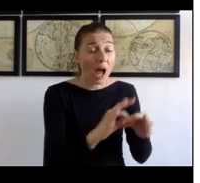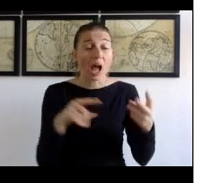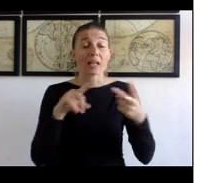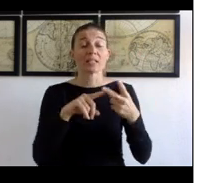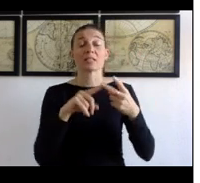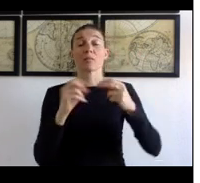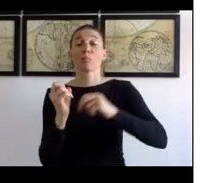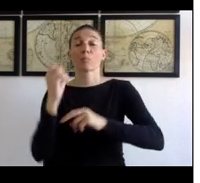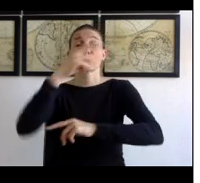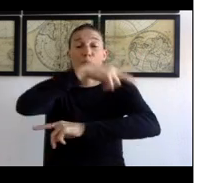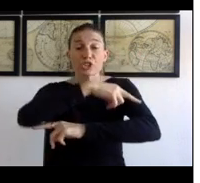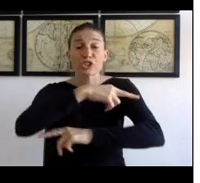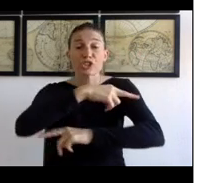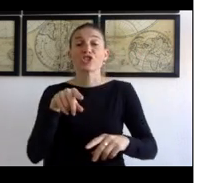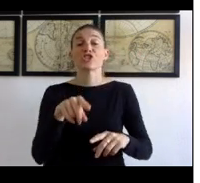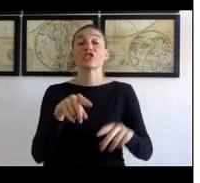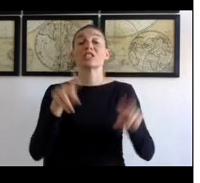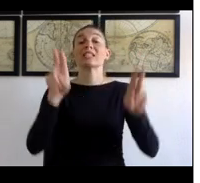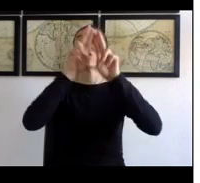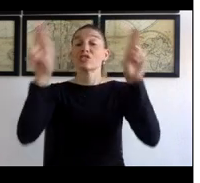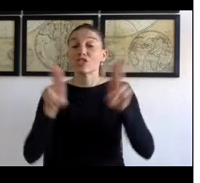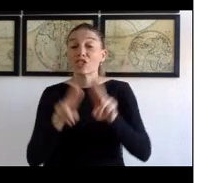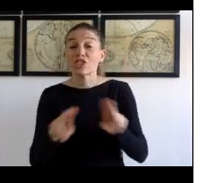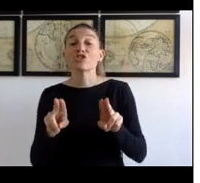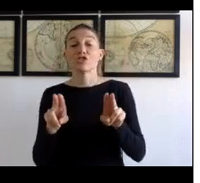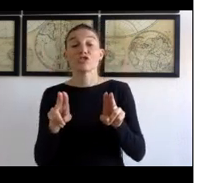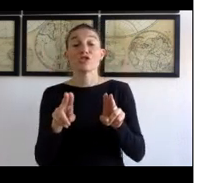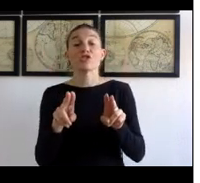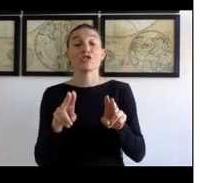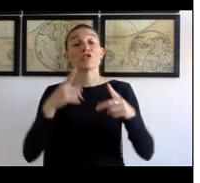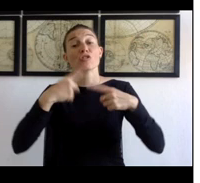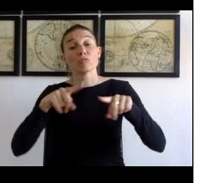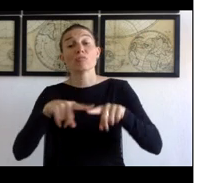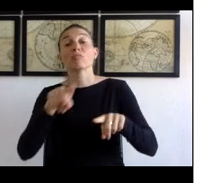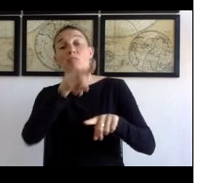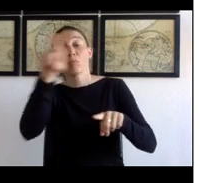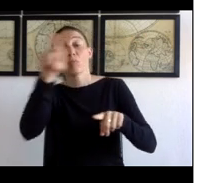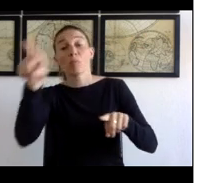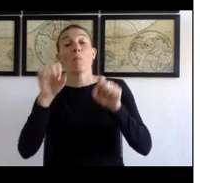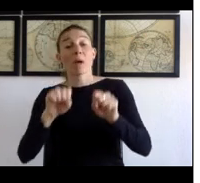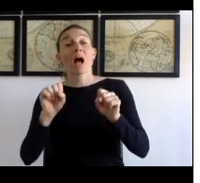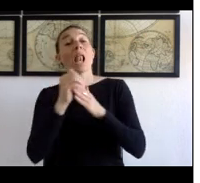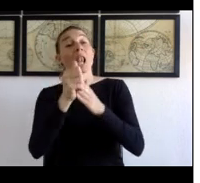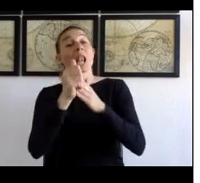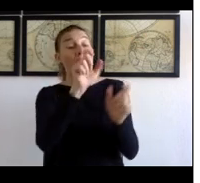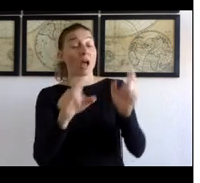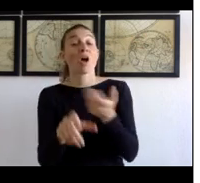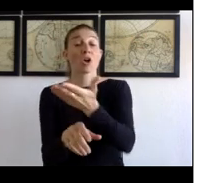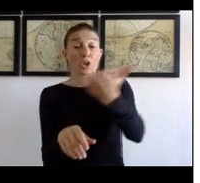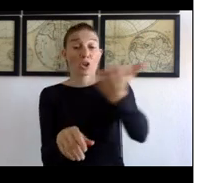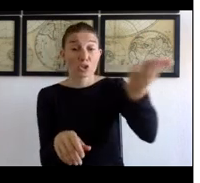to strengthen the capacities of leaders in the disability sector and advocacy for appropriate disability data.